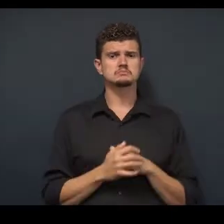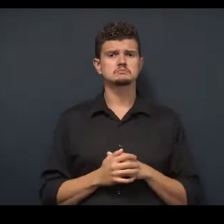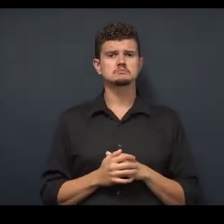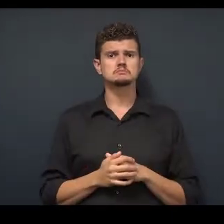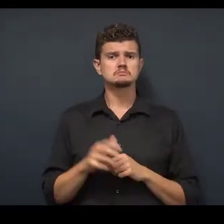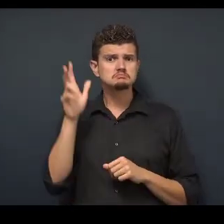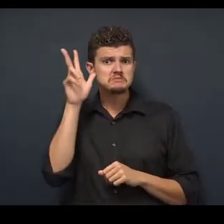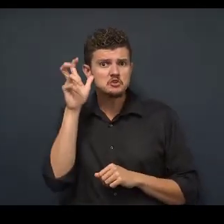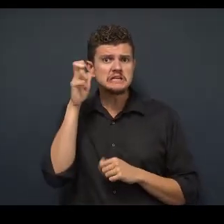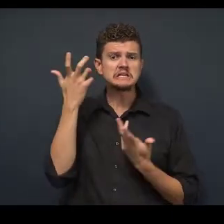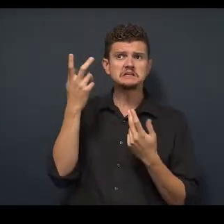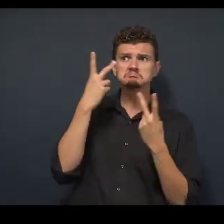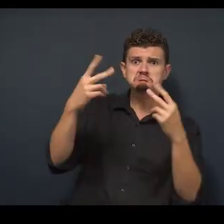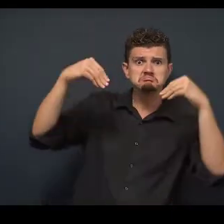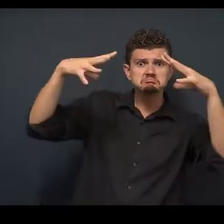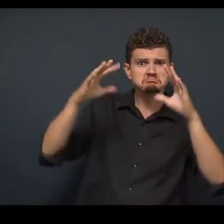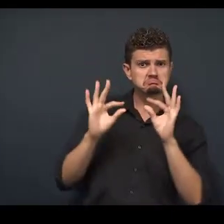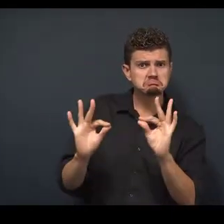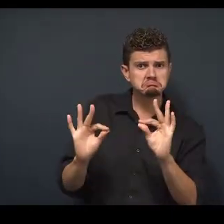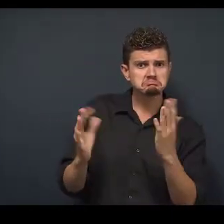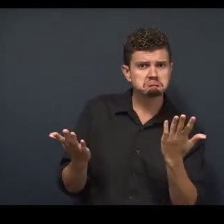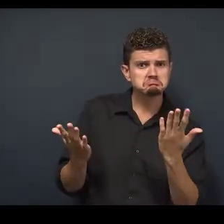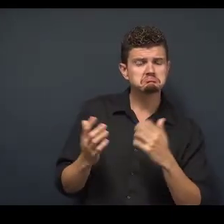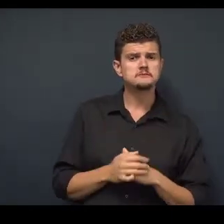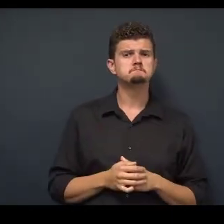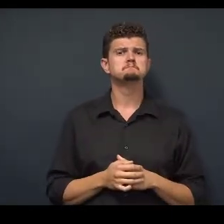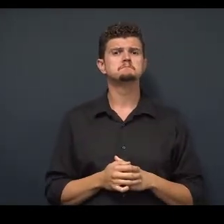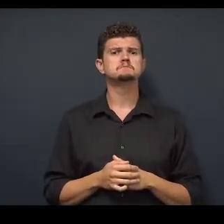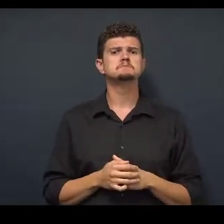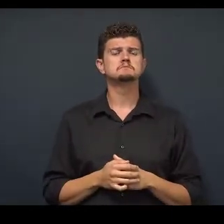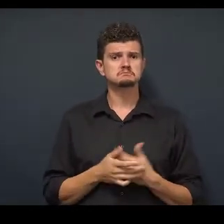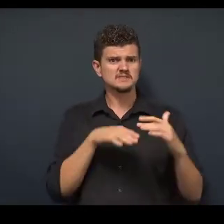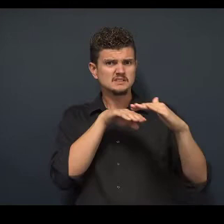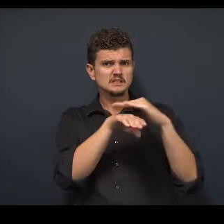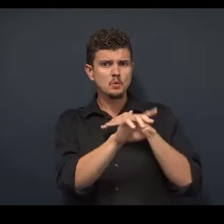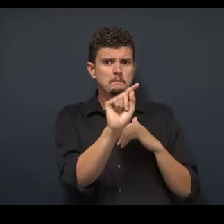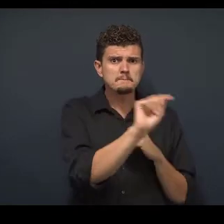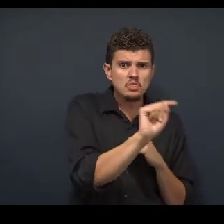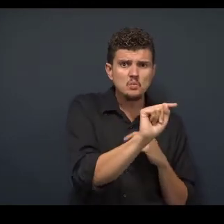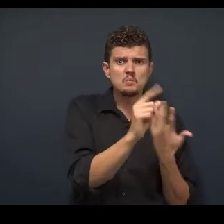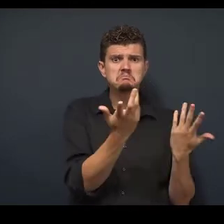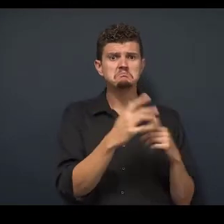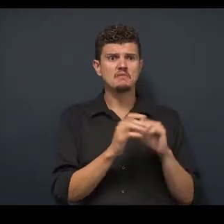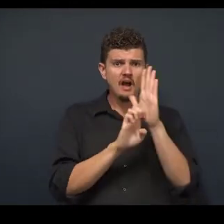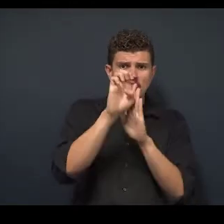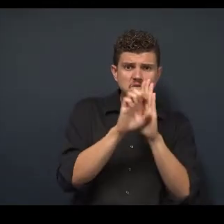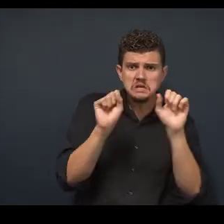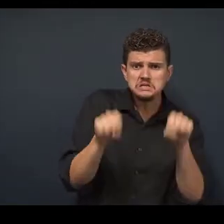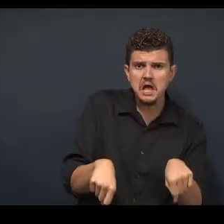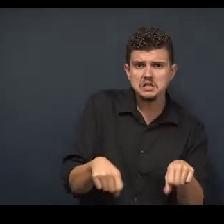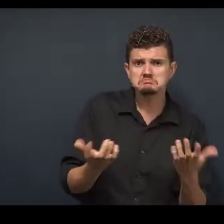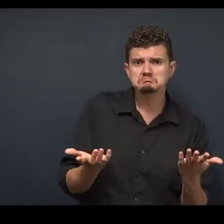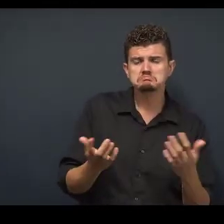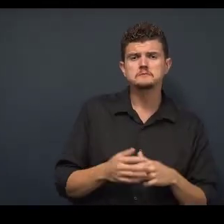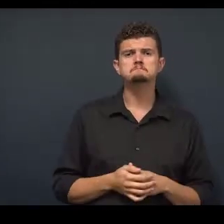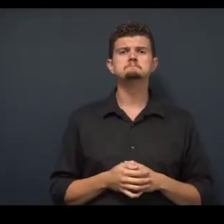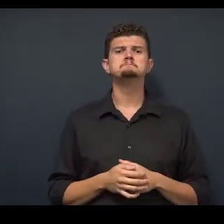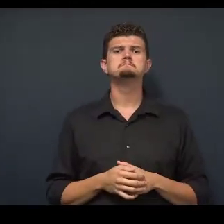The lighting and acoustics of the room. The availability of accessible bathrooms, elevators, etc.